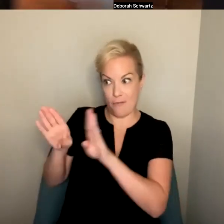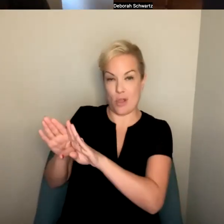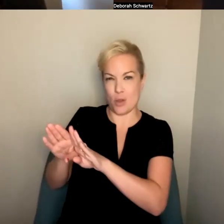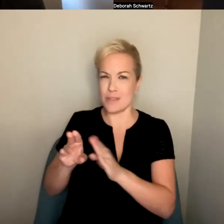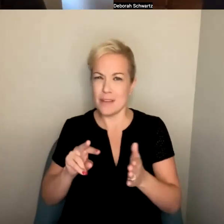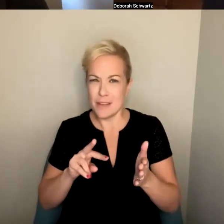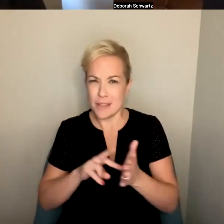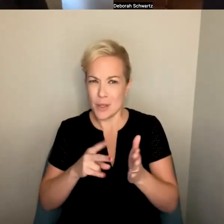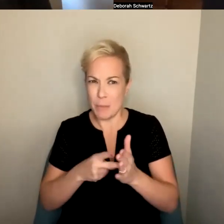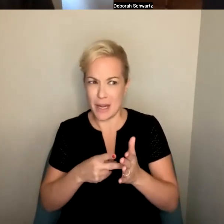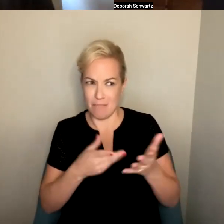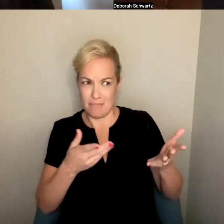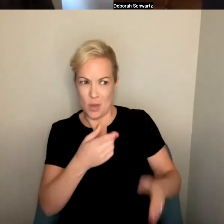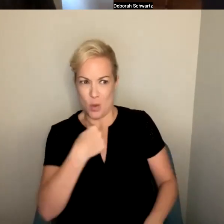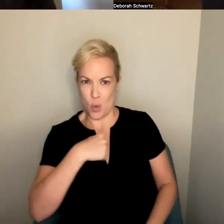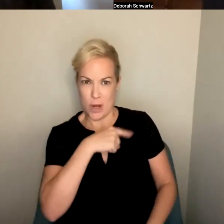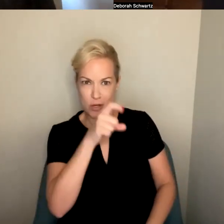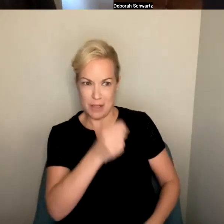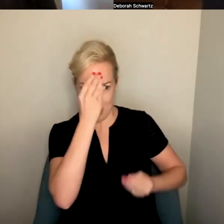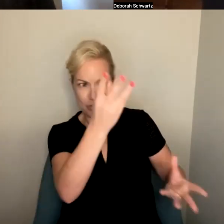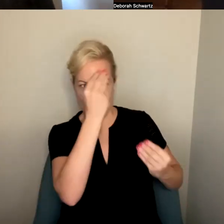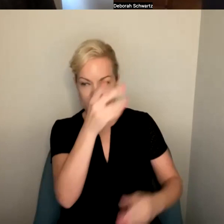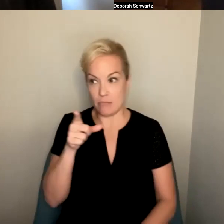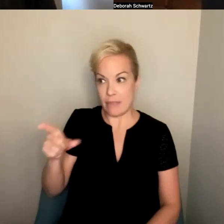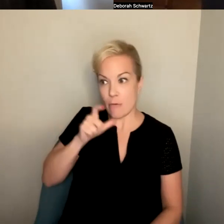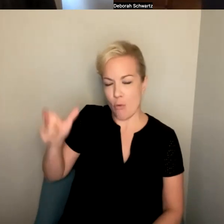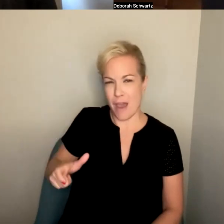that but not the other and we have to really think about it in those kind of stark terms.